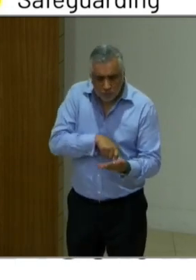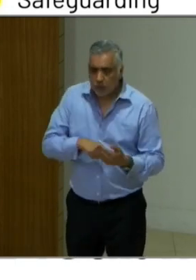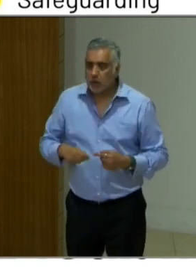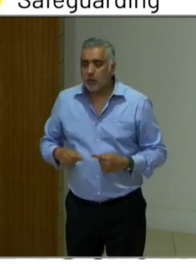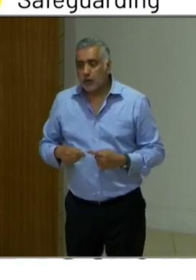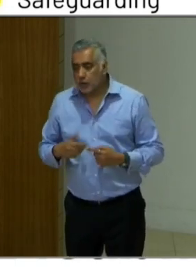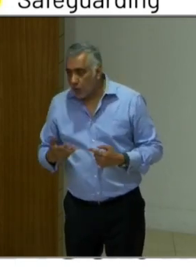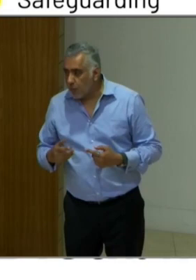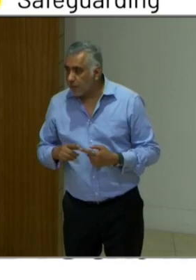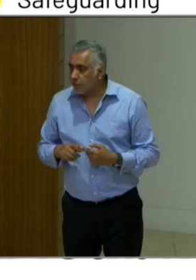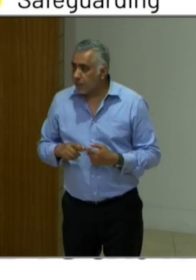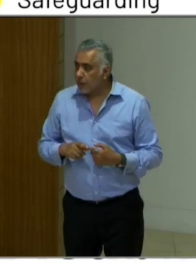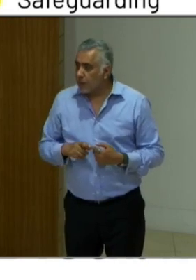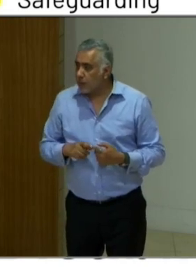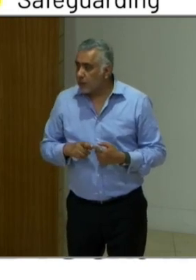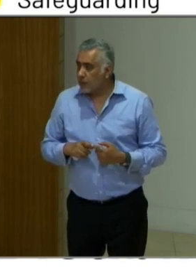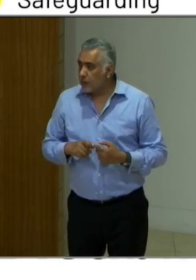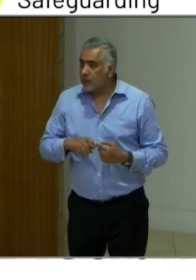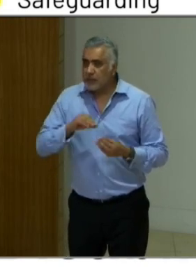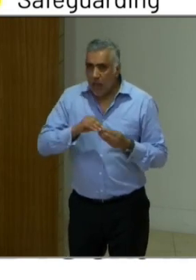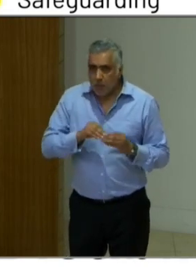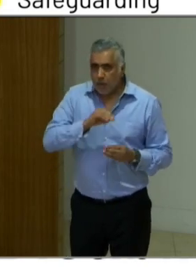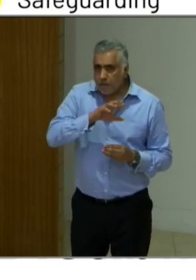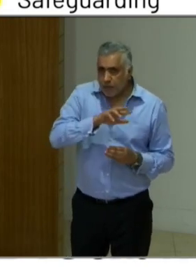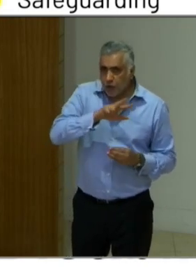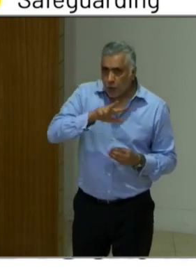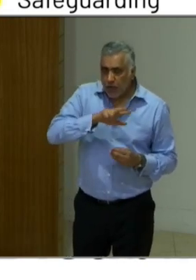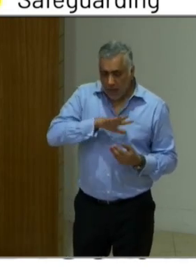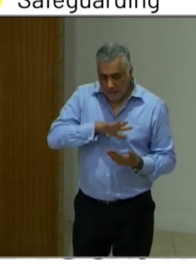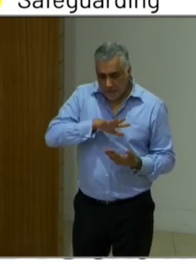Number 53 and 54 of Dignitas Infinita